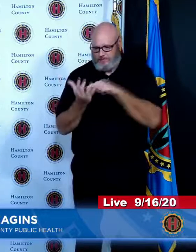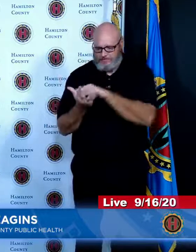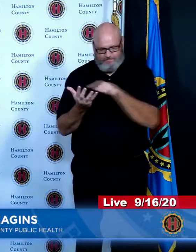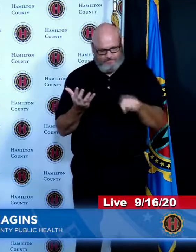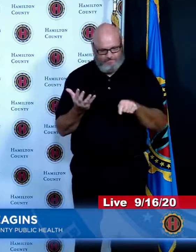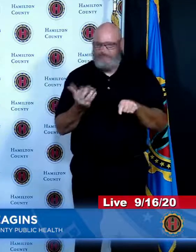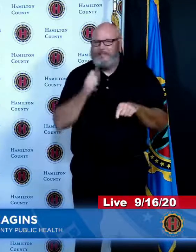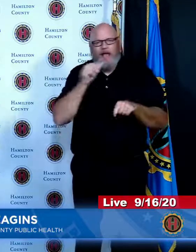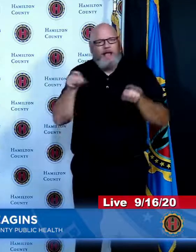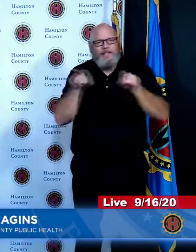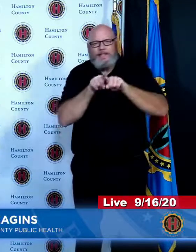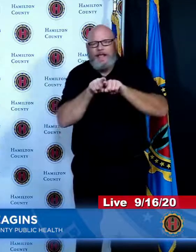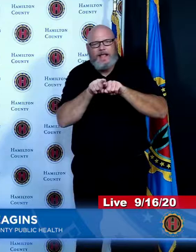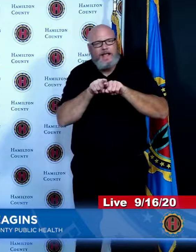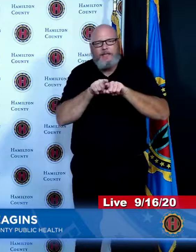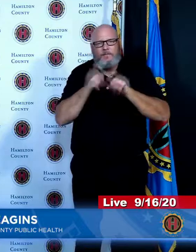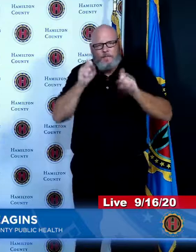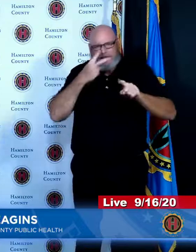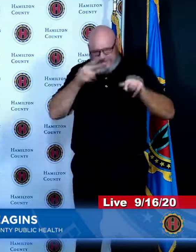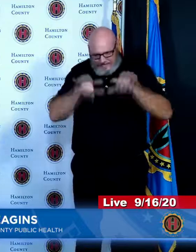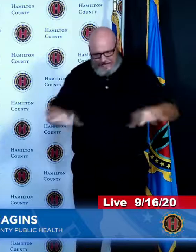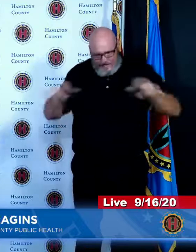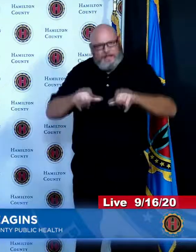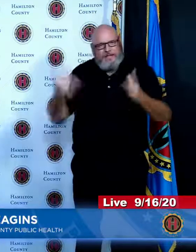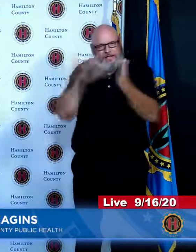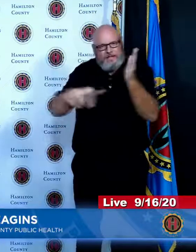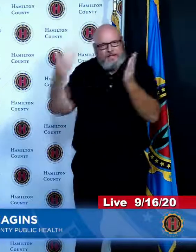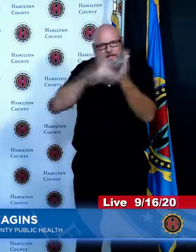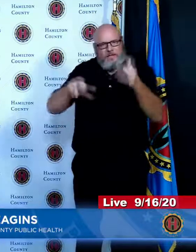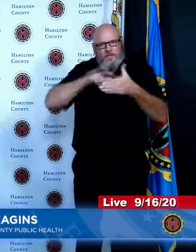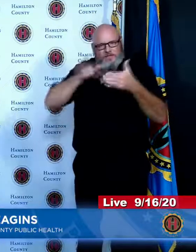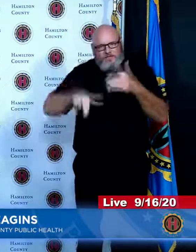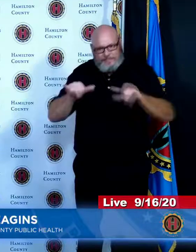vaccines or vaccine came out in in